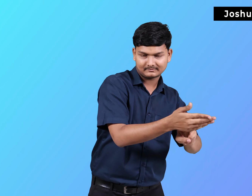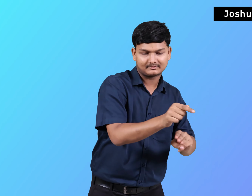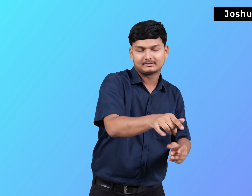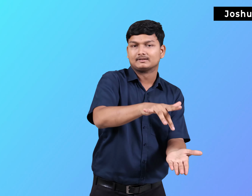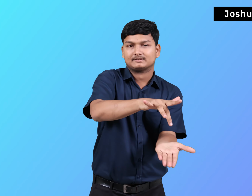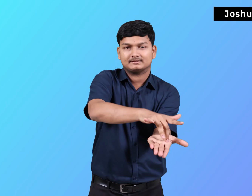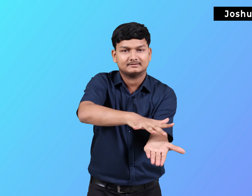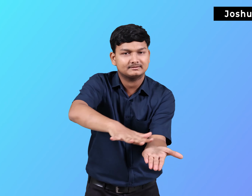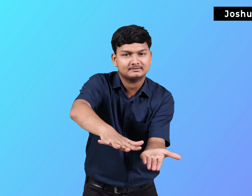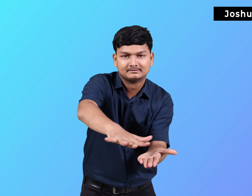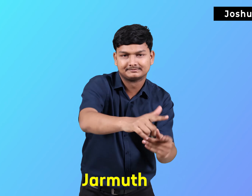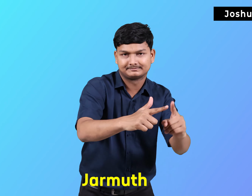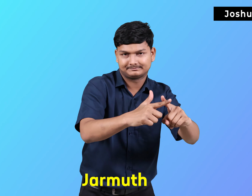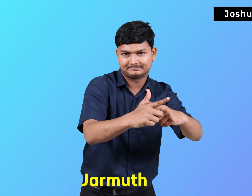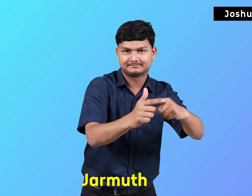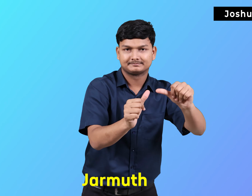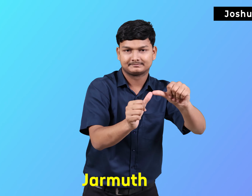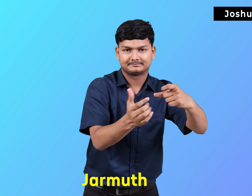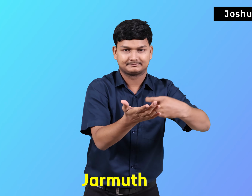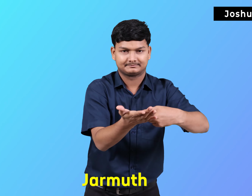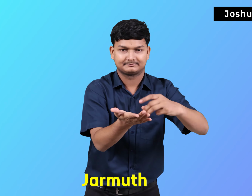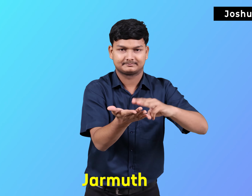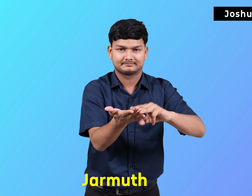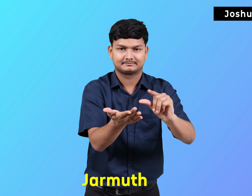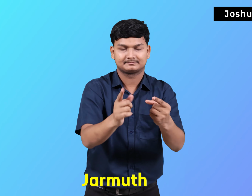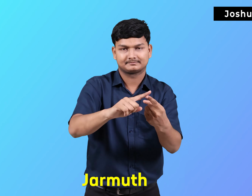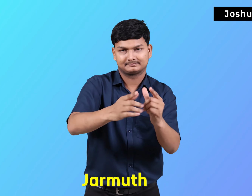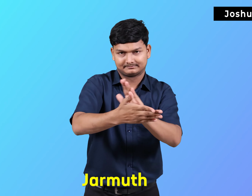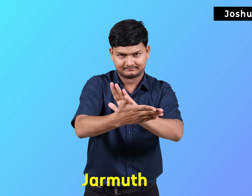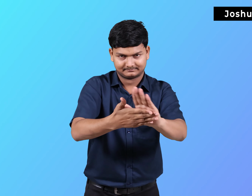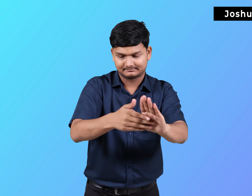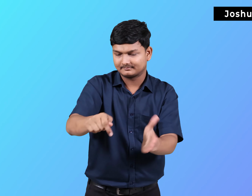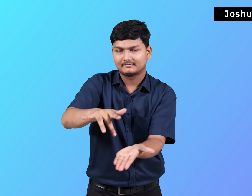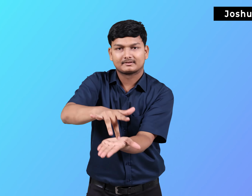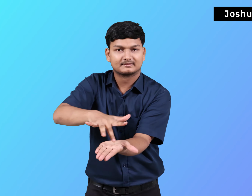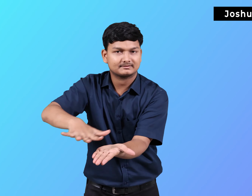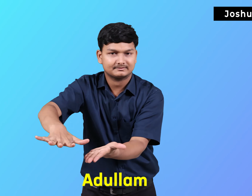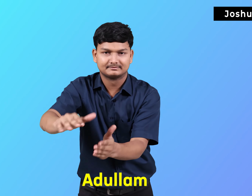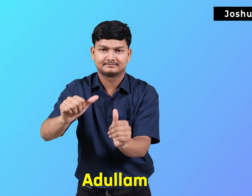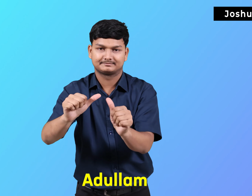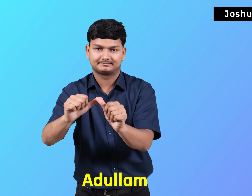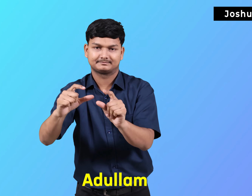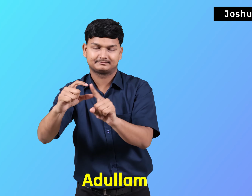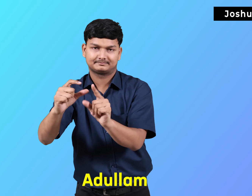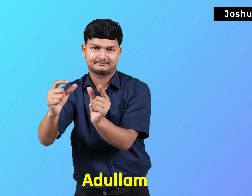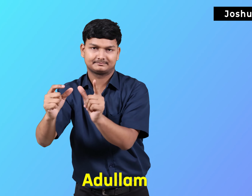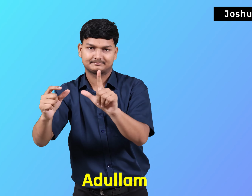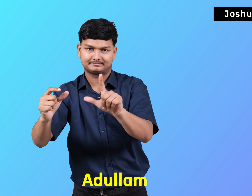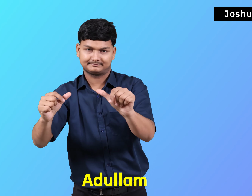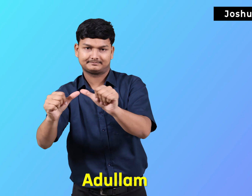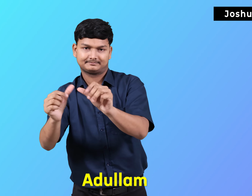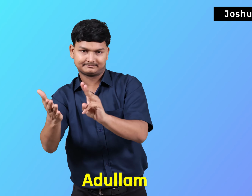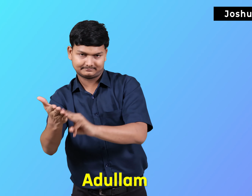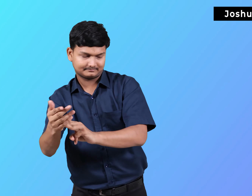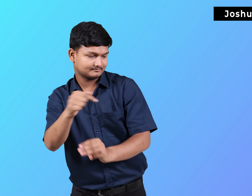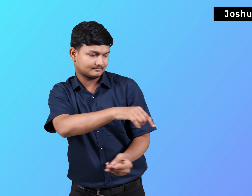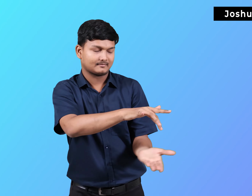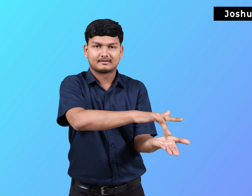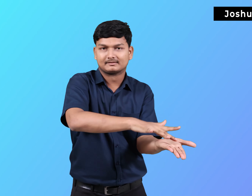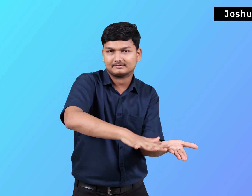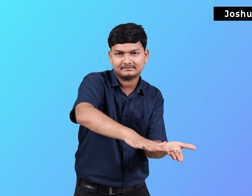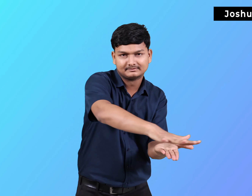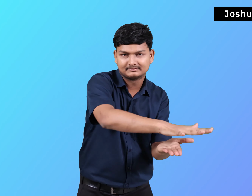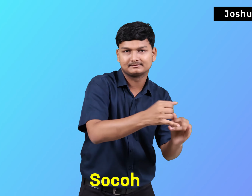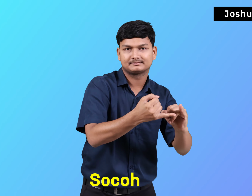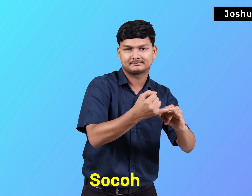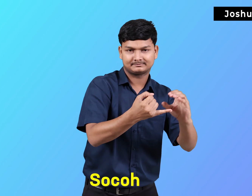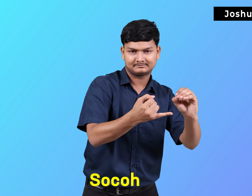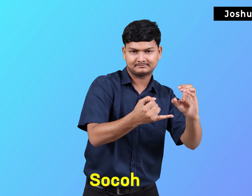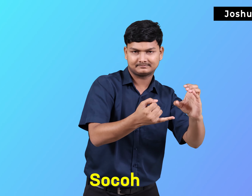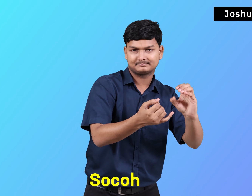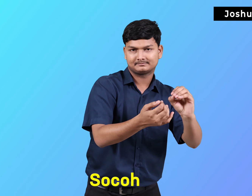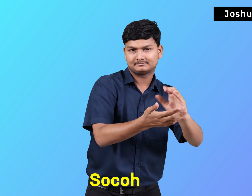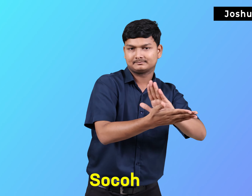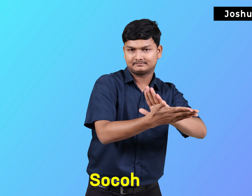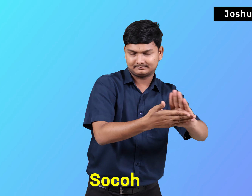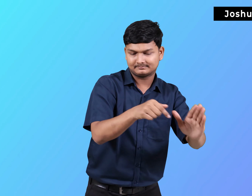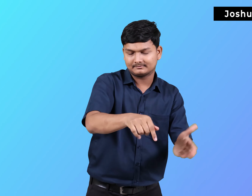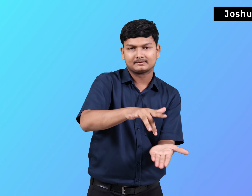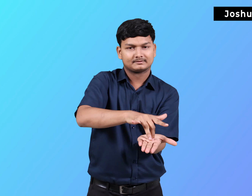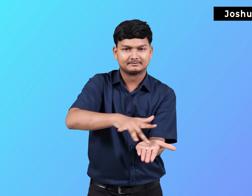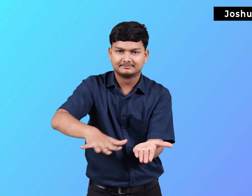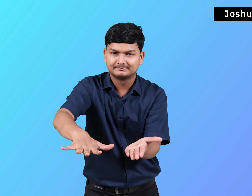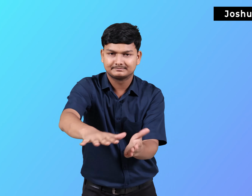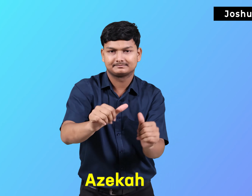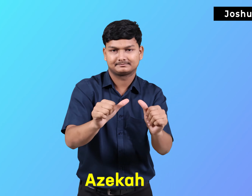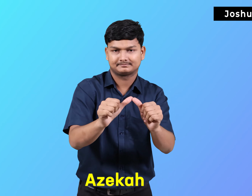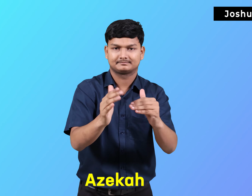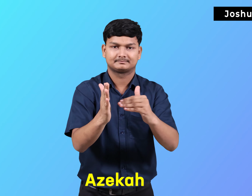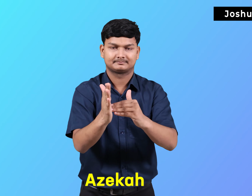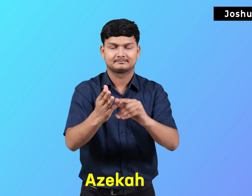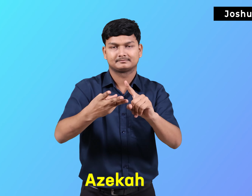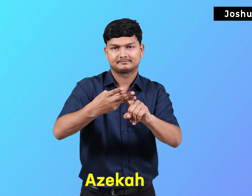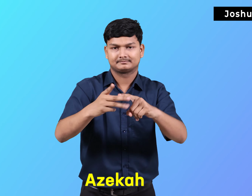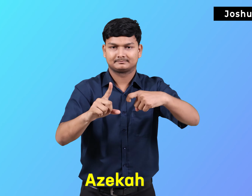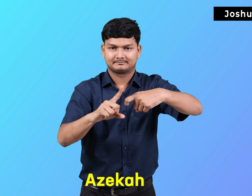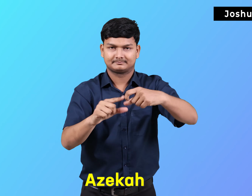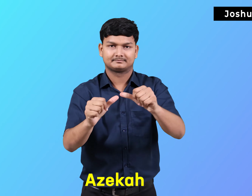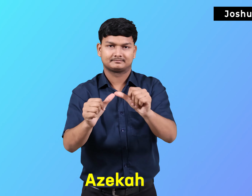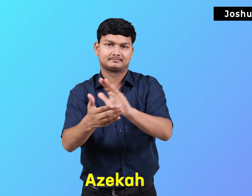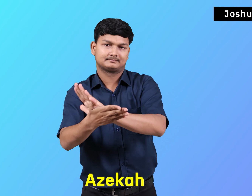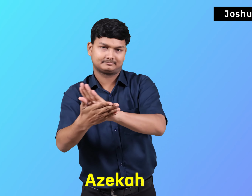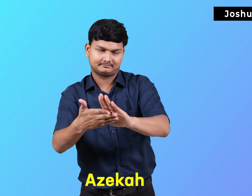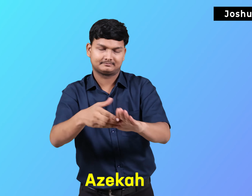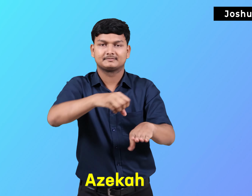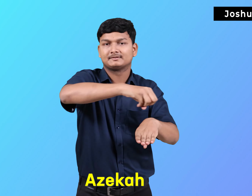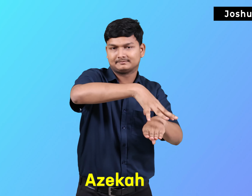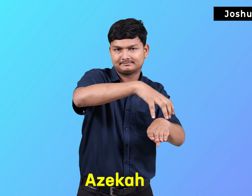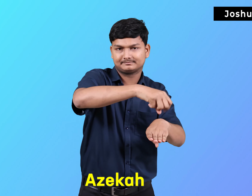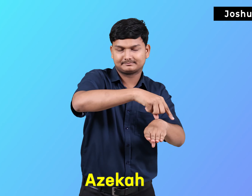Jarmuth, Adullam, Socoh, Azekah,